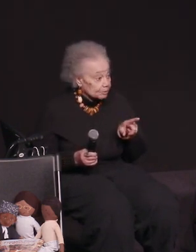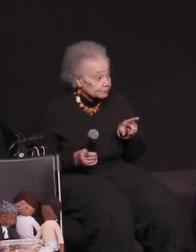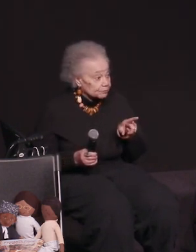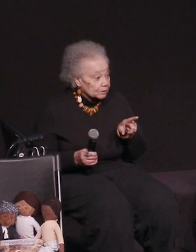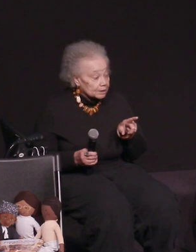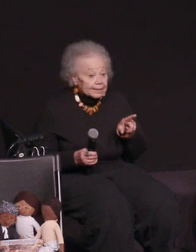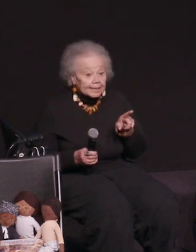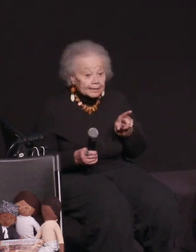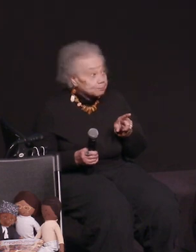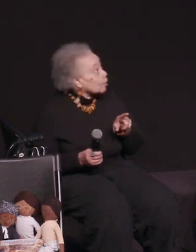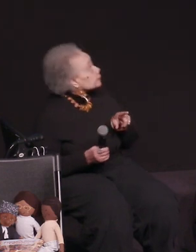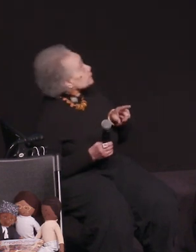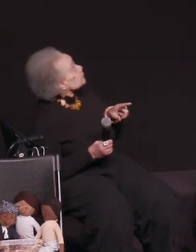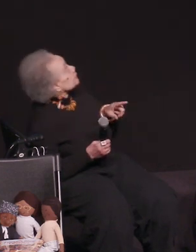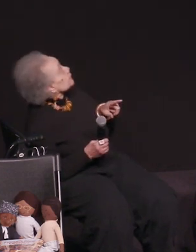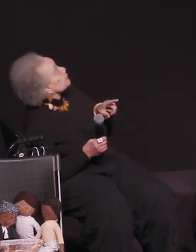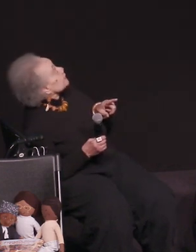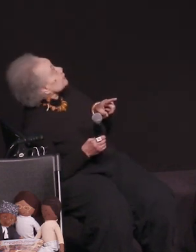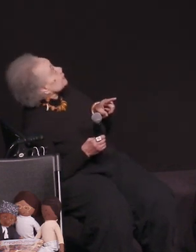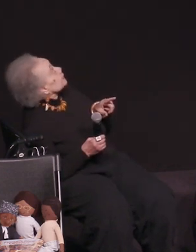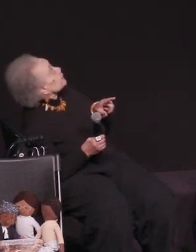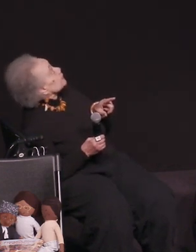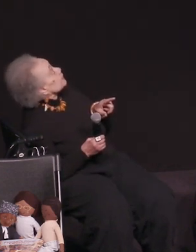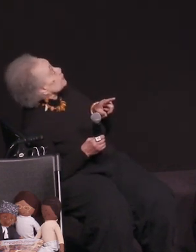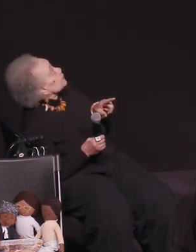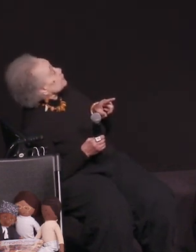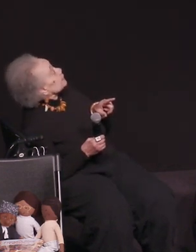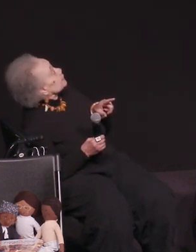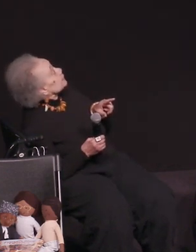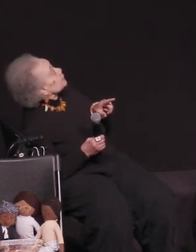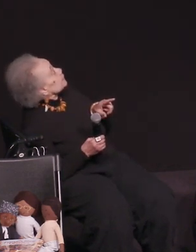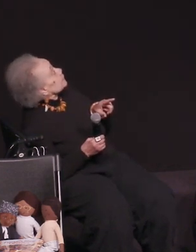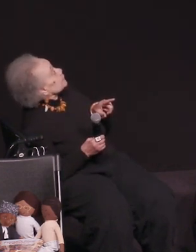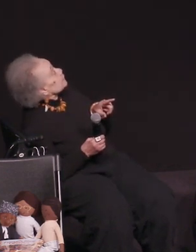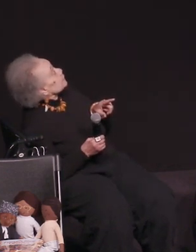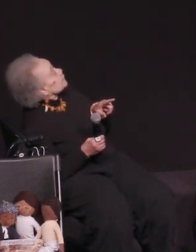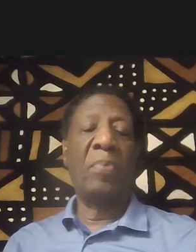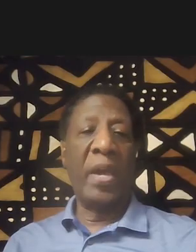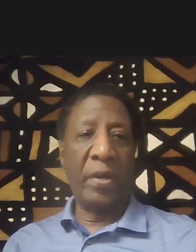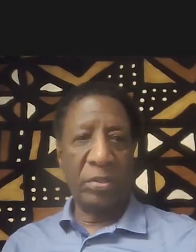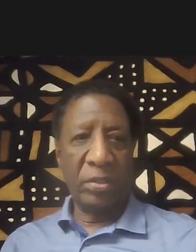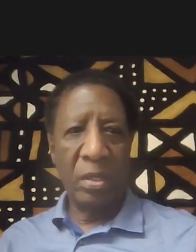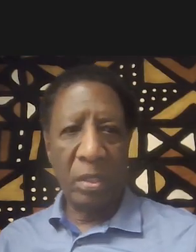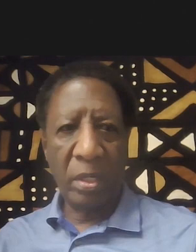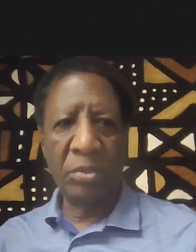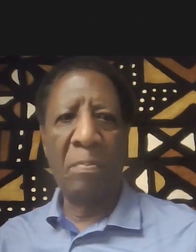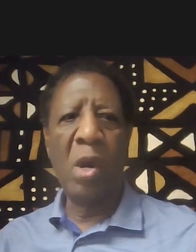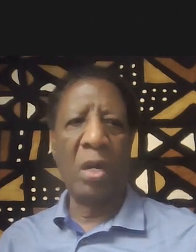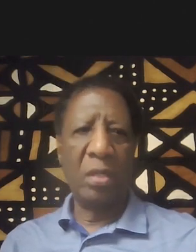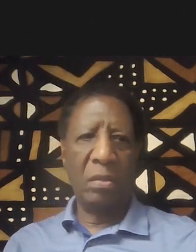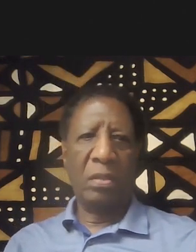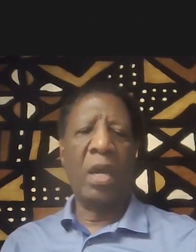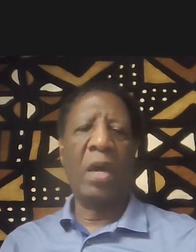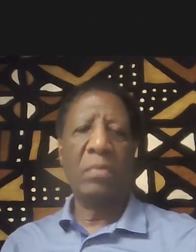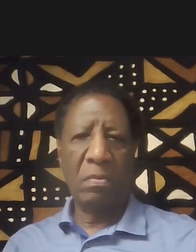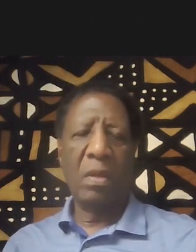Wade: Which we republished. Daphne: Pardon? Wade: We republished "Wee Pals" as a book, yeah.